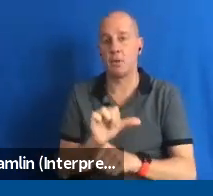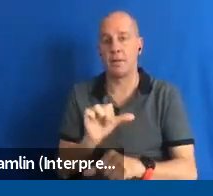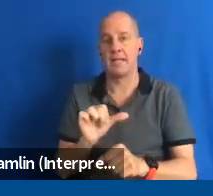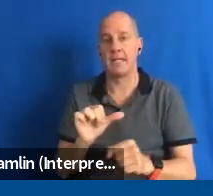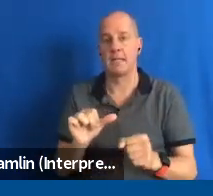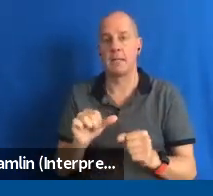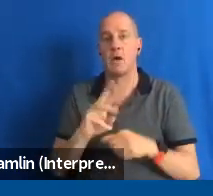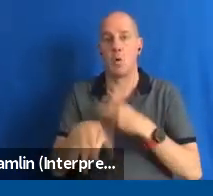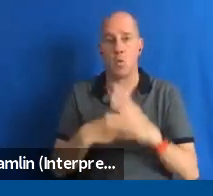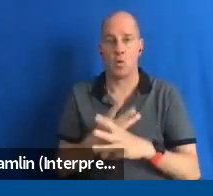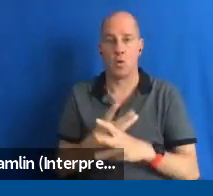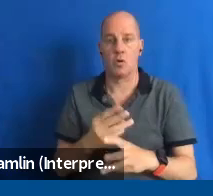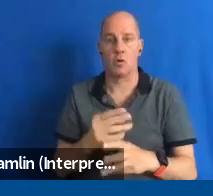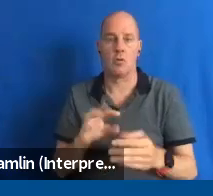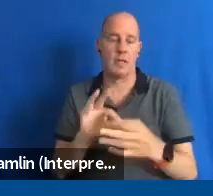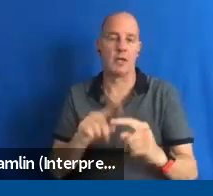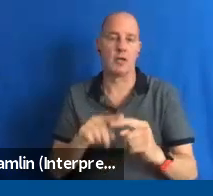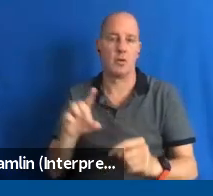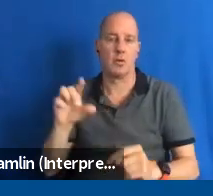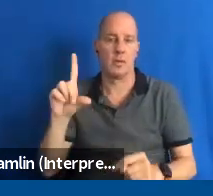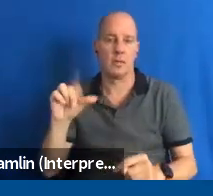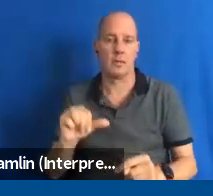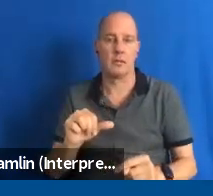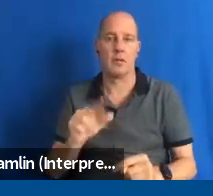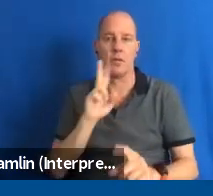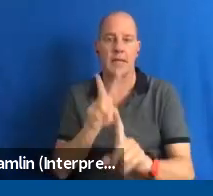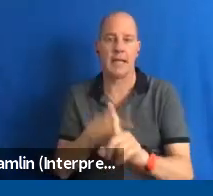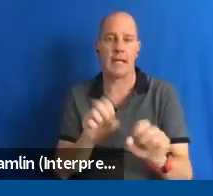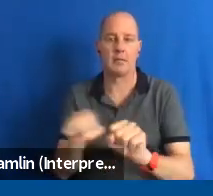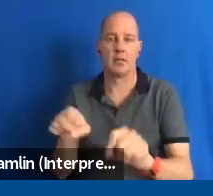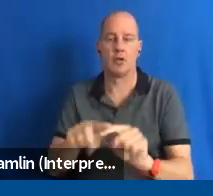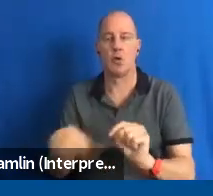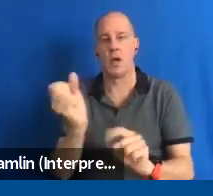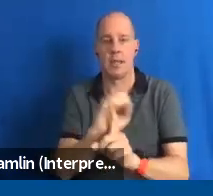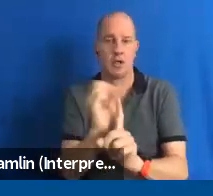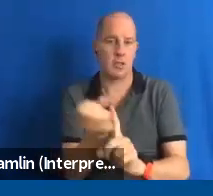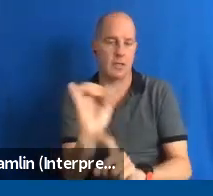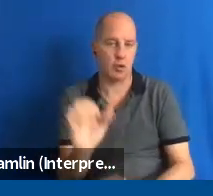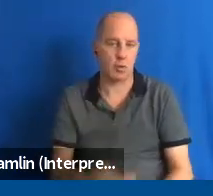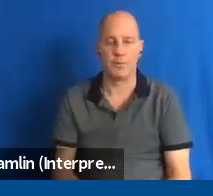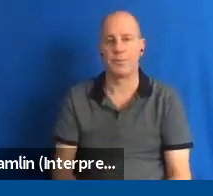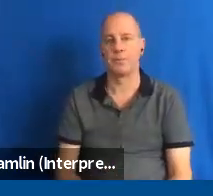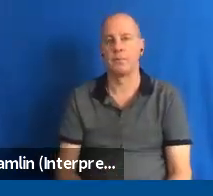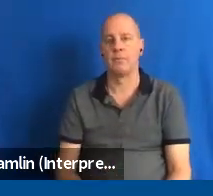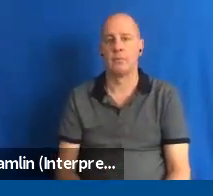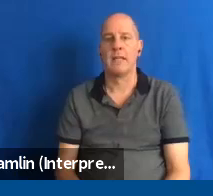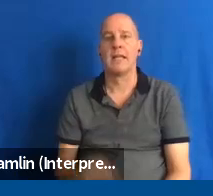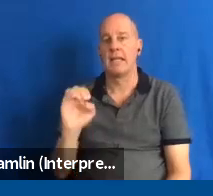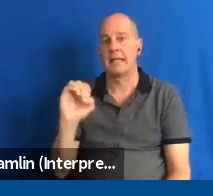world, when it comes to disabilities is applicable in many other circumstances. The EEOC has also